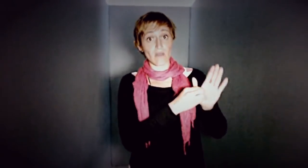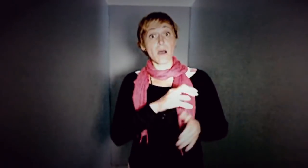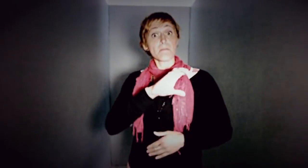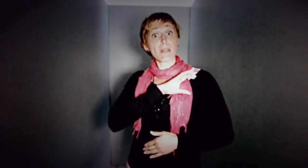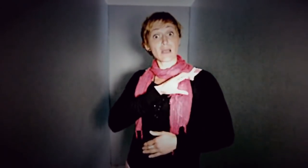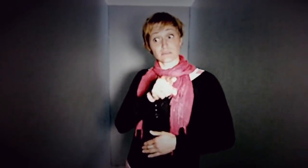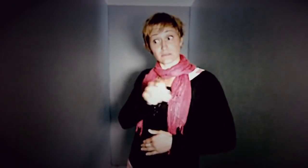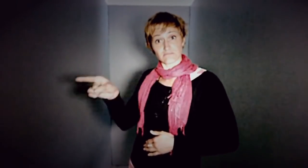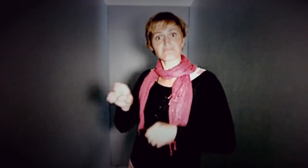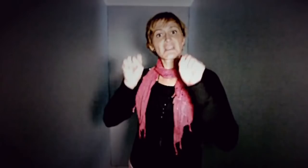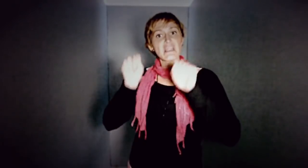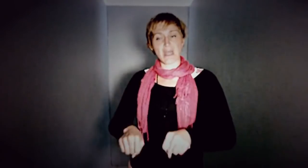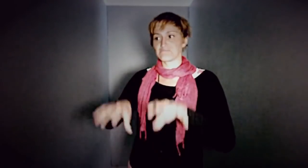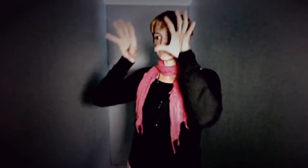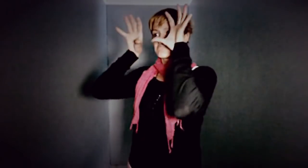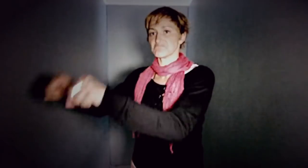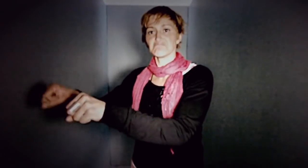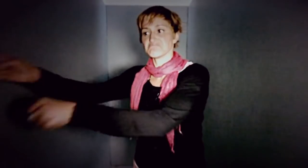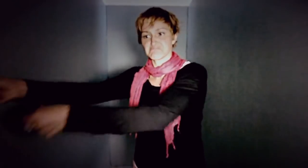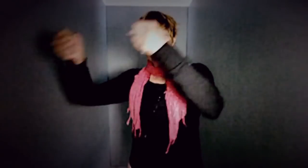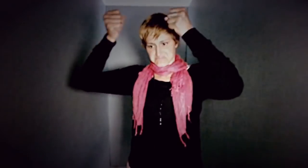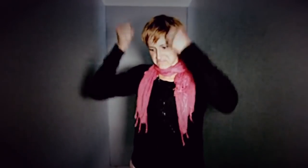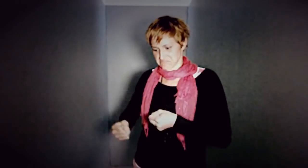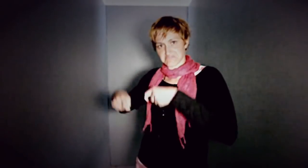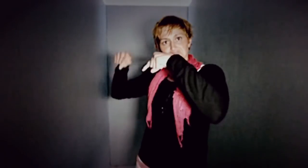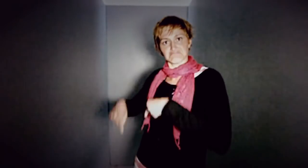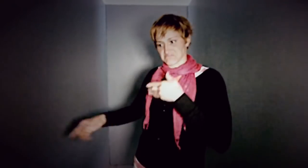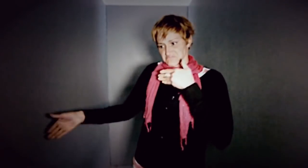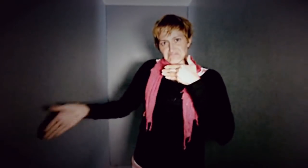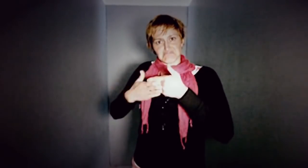new law that the police can detain and